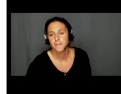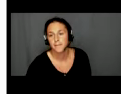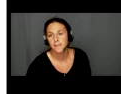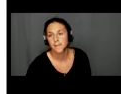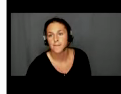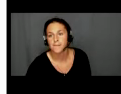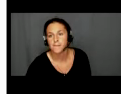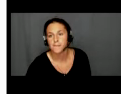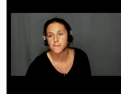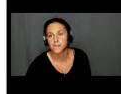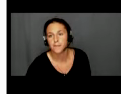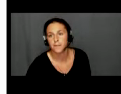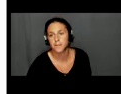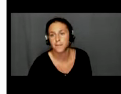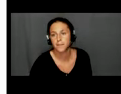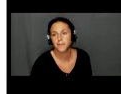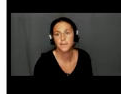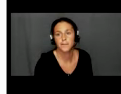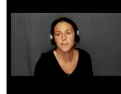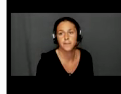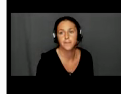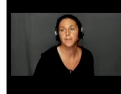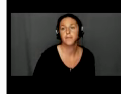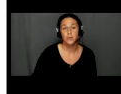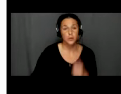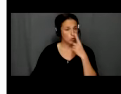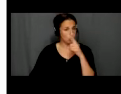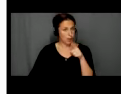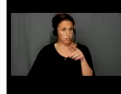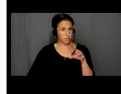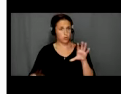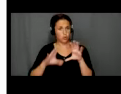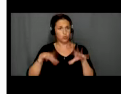(Eulalia through interpreter): Yes, when I became a volunteer,